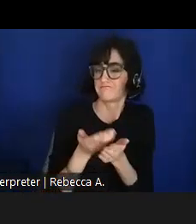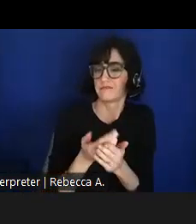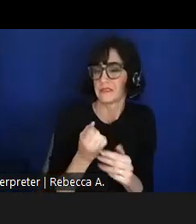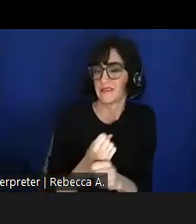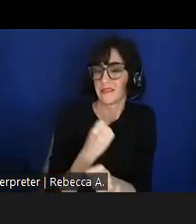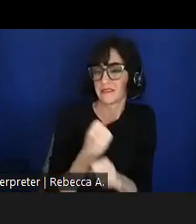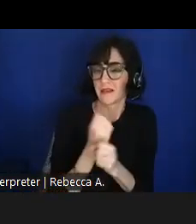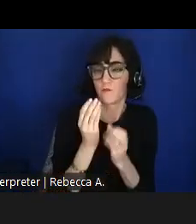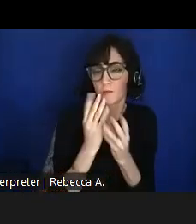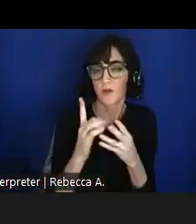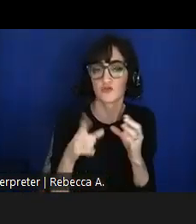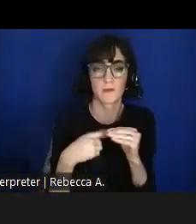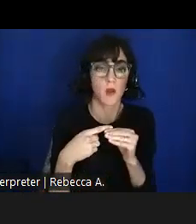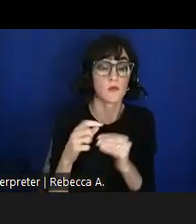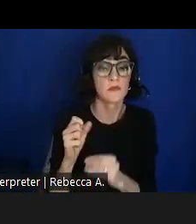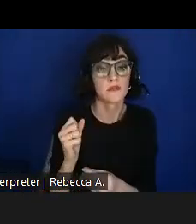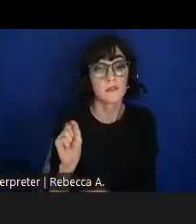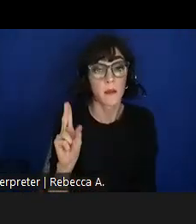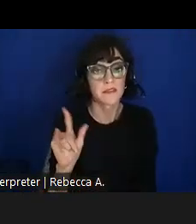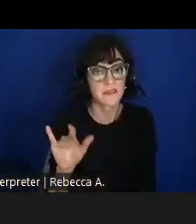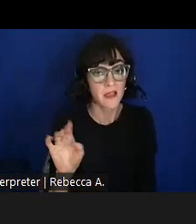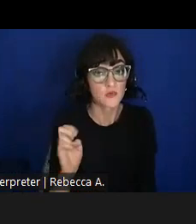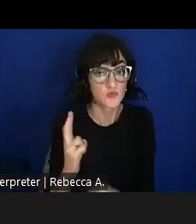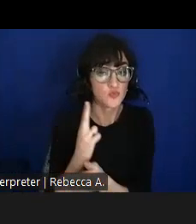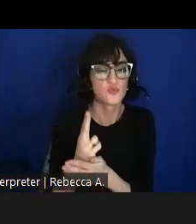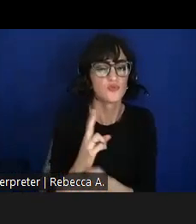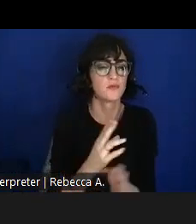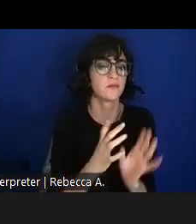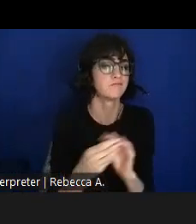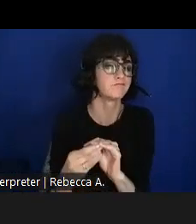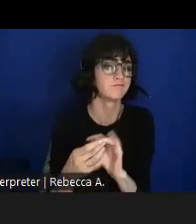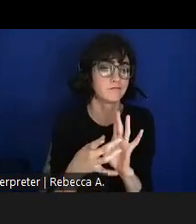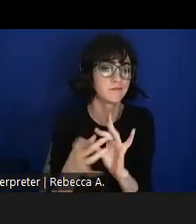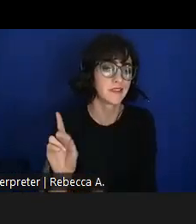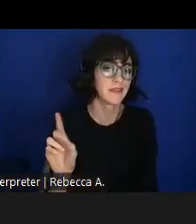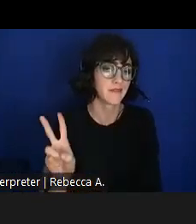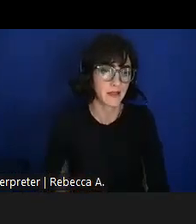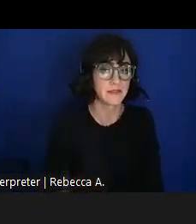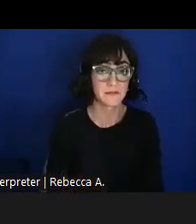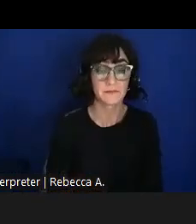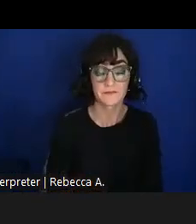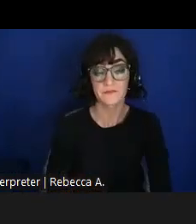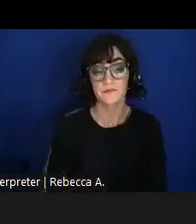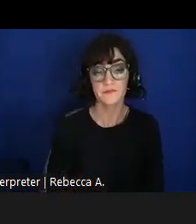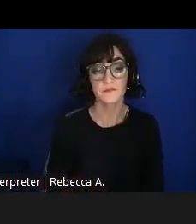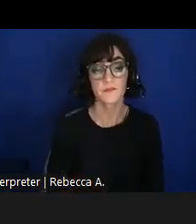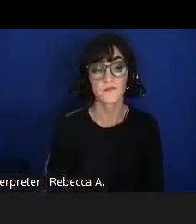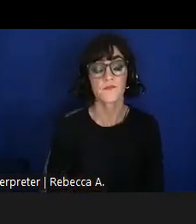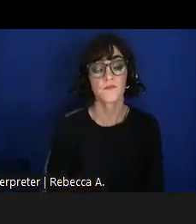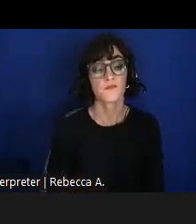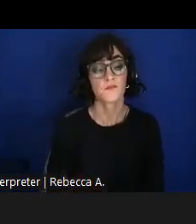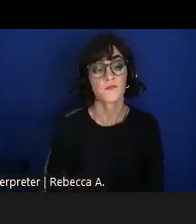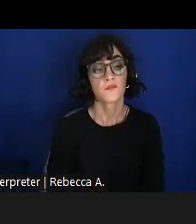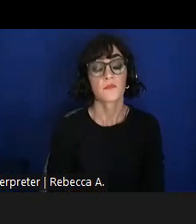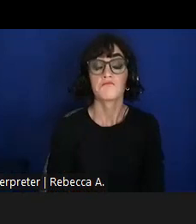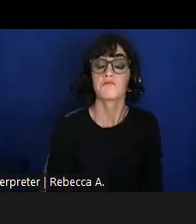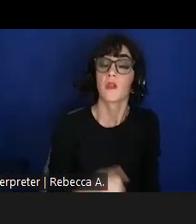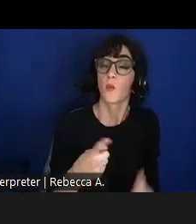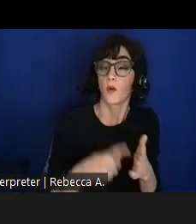use and domestic violence and what we've seen especially over the last few years um with